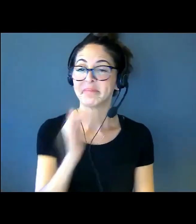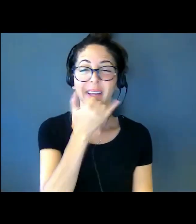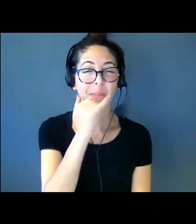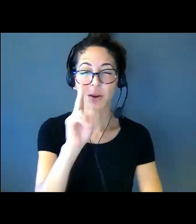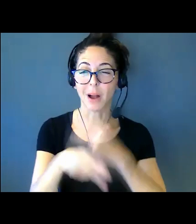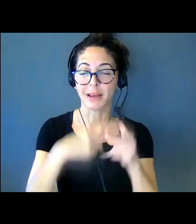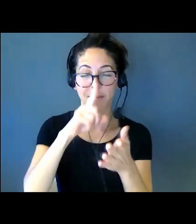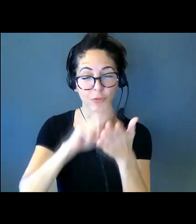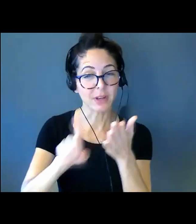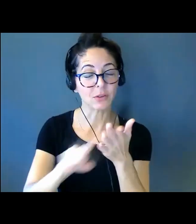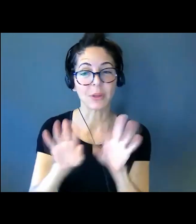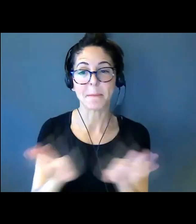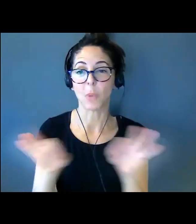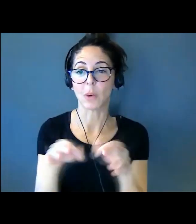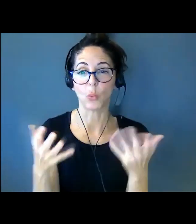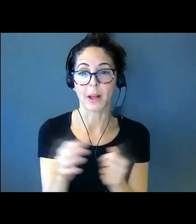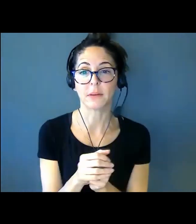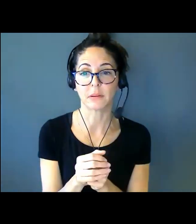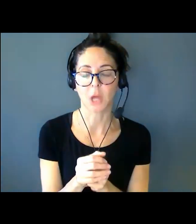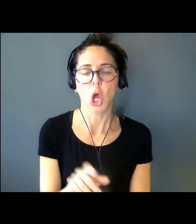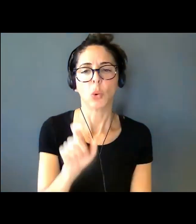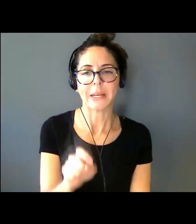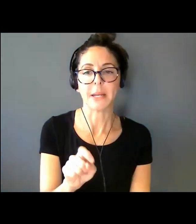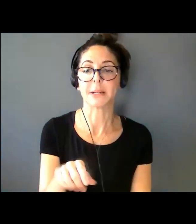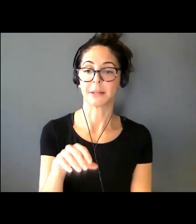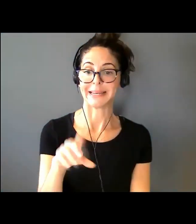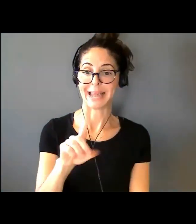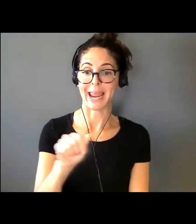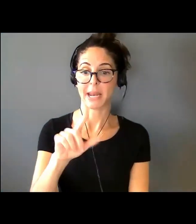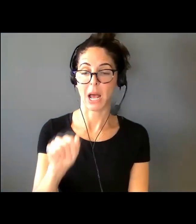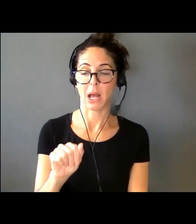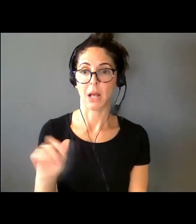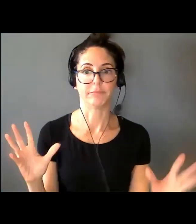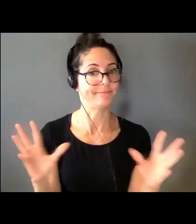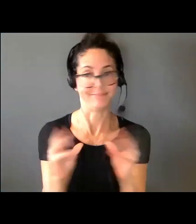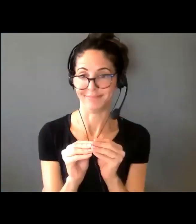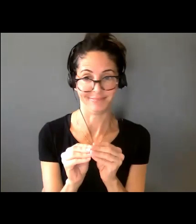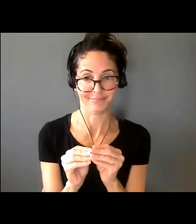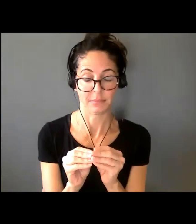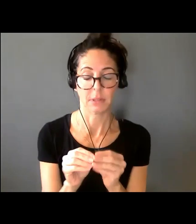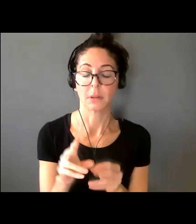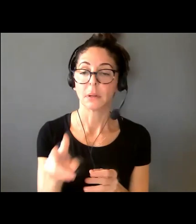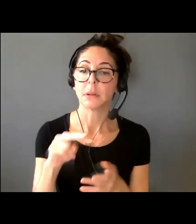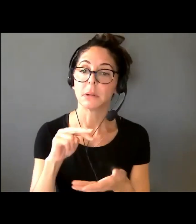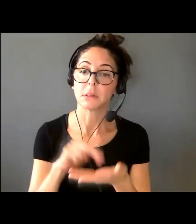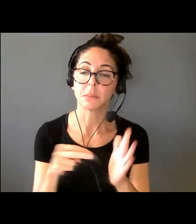it's about the need for disaggregated data. Of course, the effect – the importance of